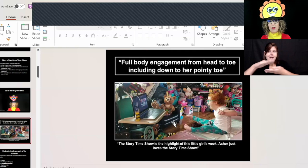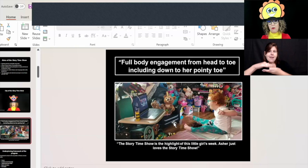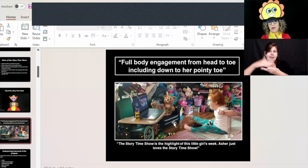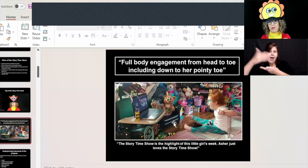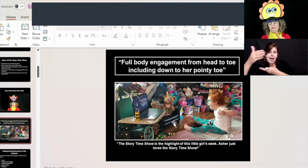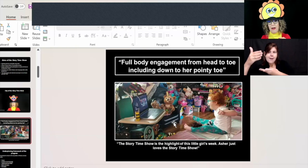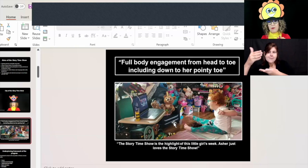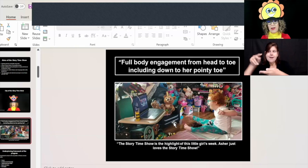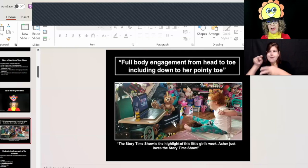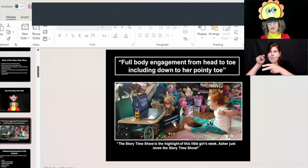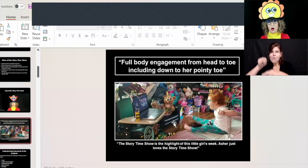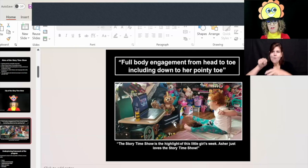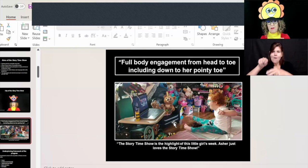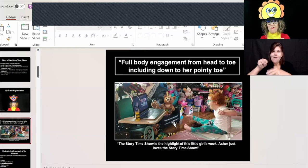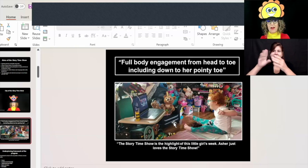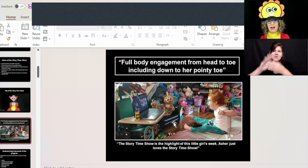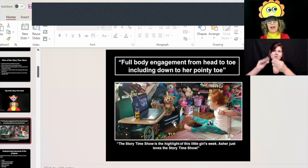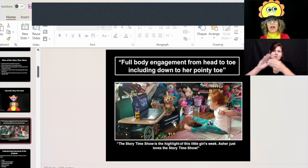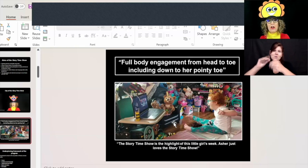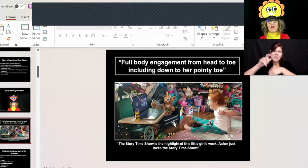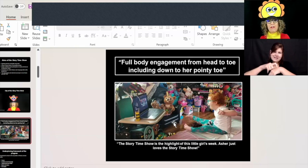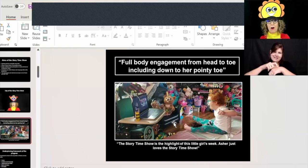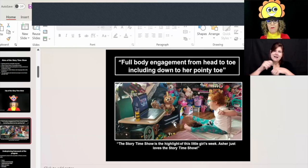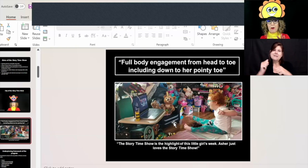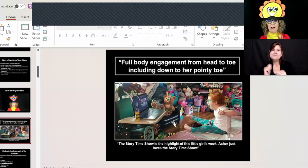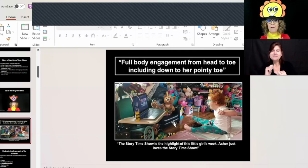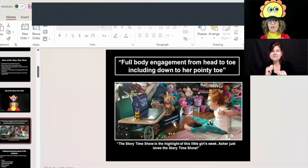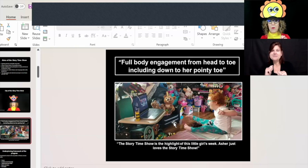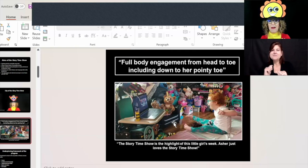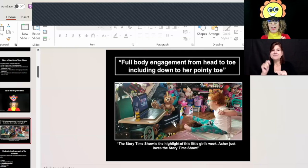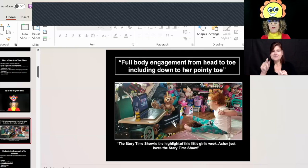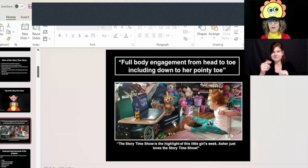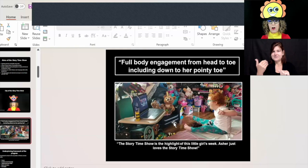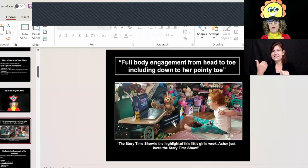and just around the laptop specifically, she's got the crafts that we make on the show.